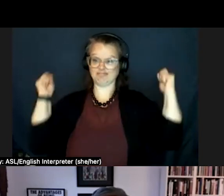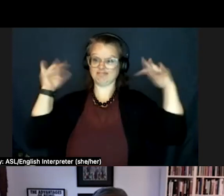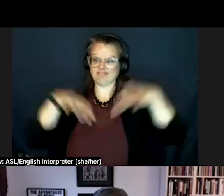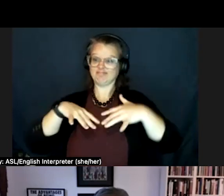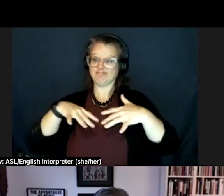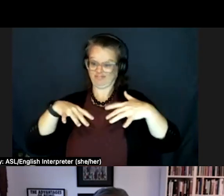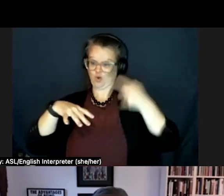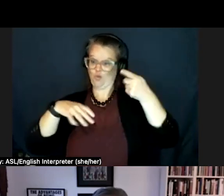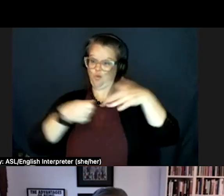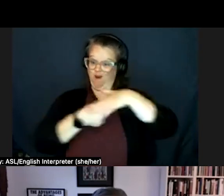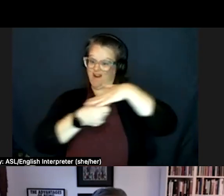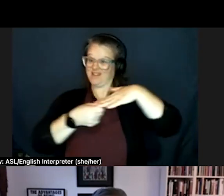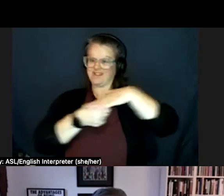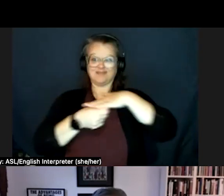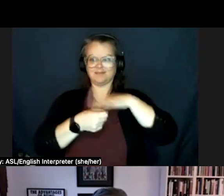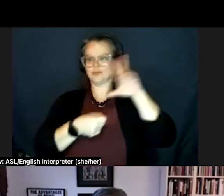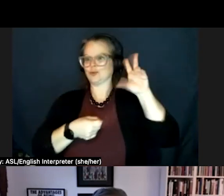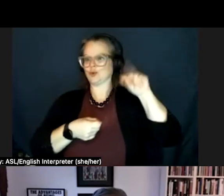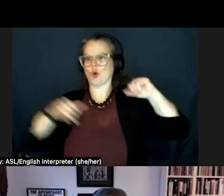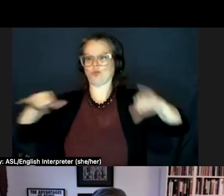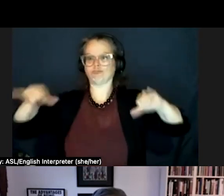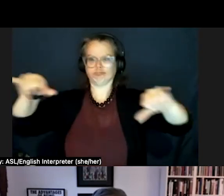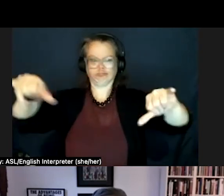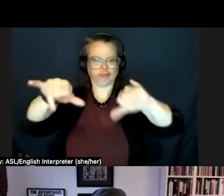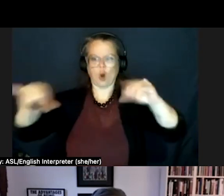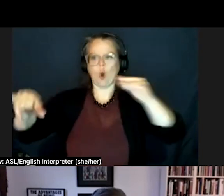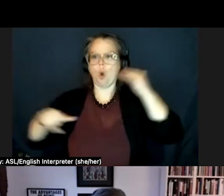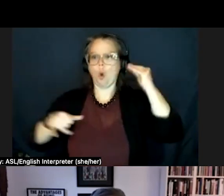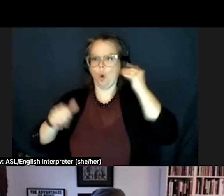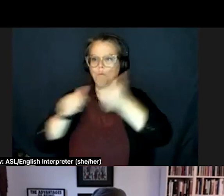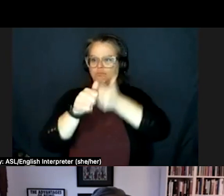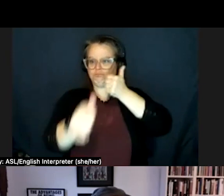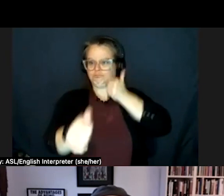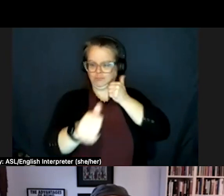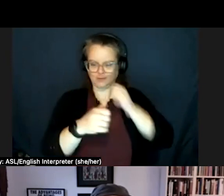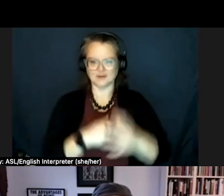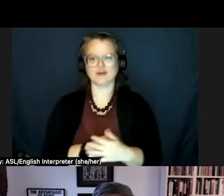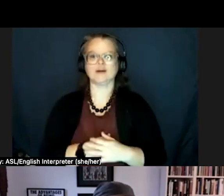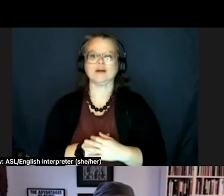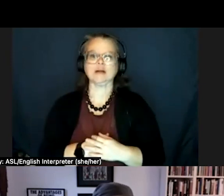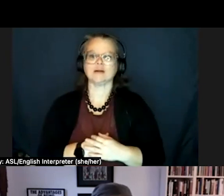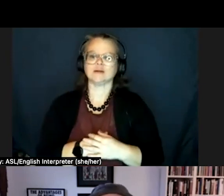remind me again, what books we're publishing in 2025?" Or, "Have you sent out those review